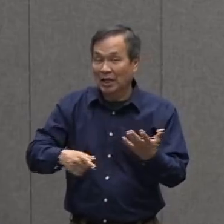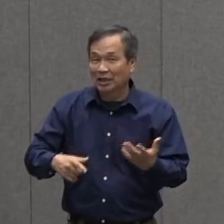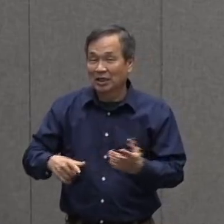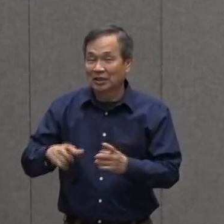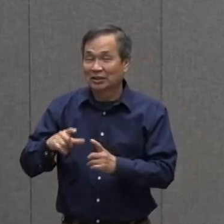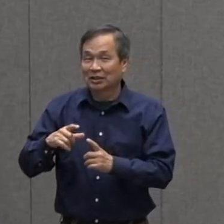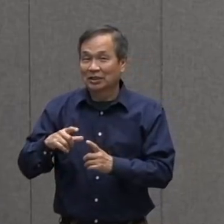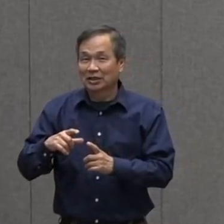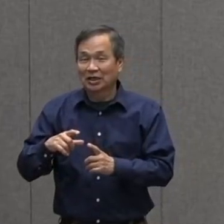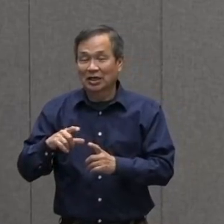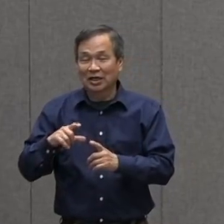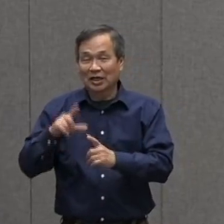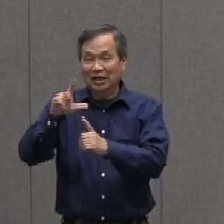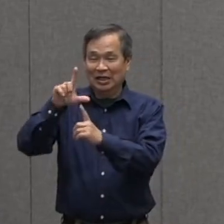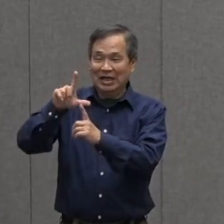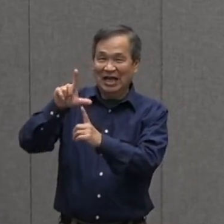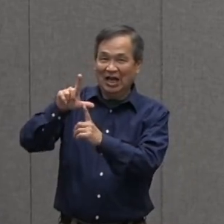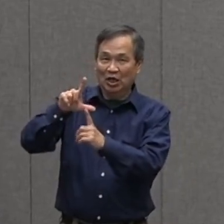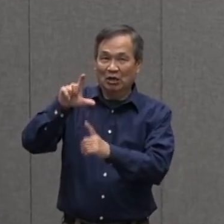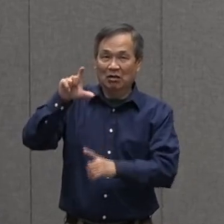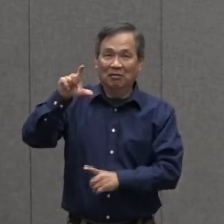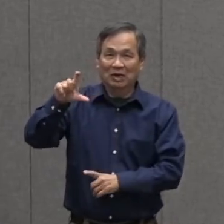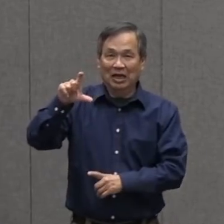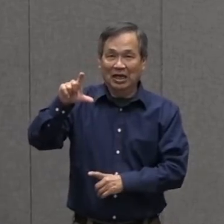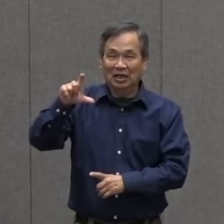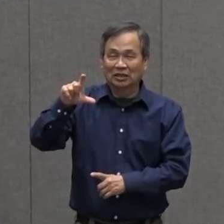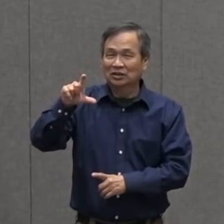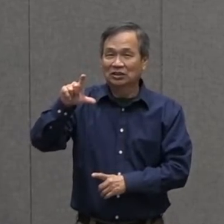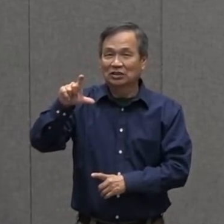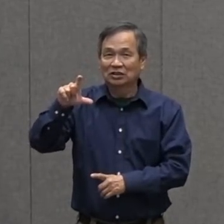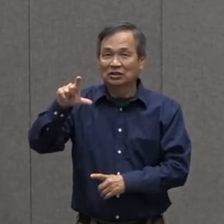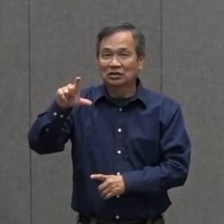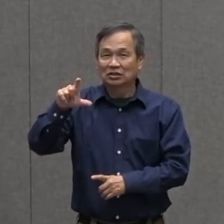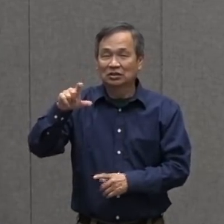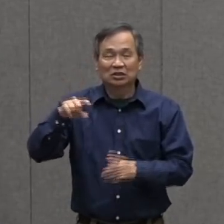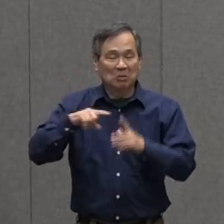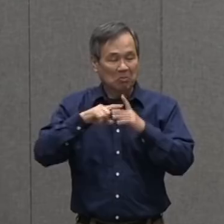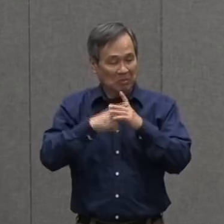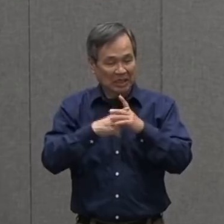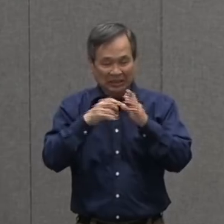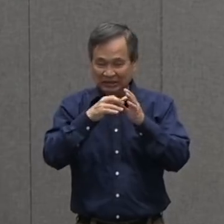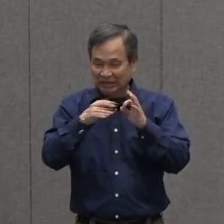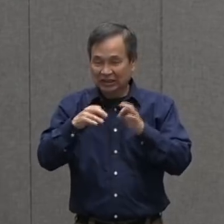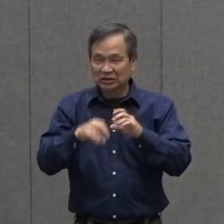They need to have a capital letter, just like you're gonna begin your sentences with a capital letter.